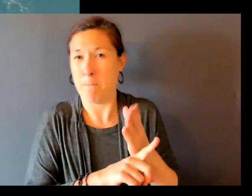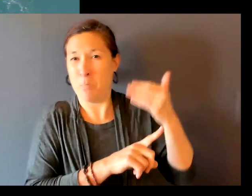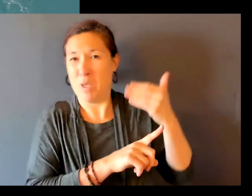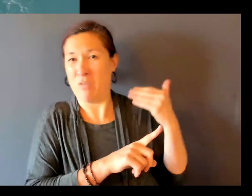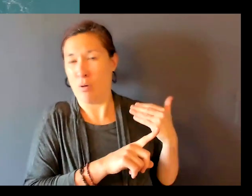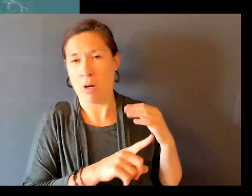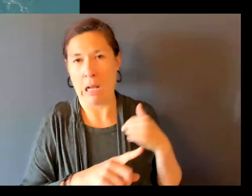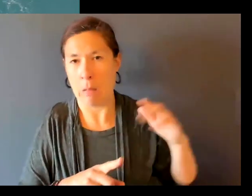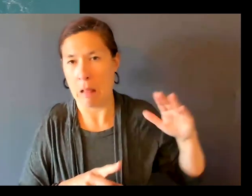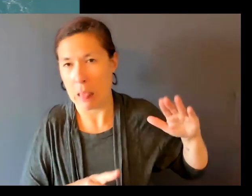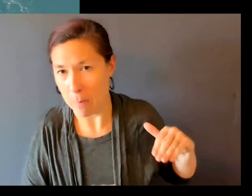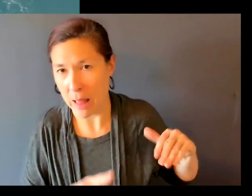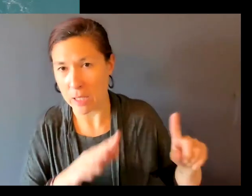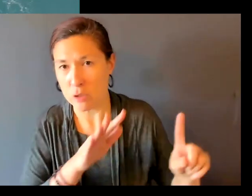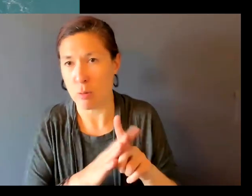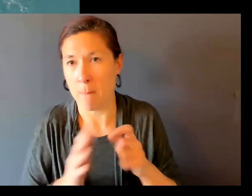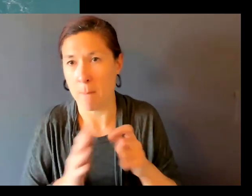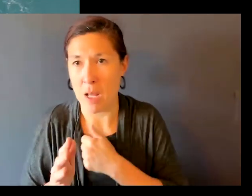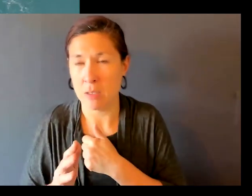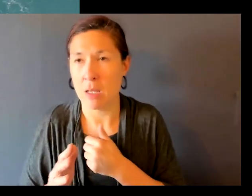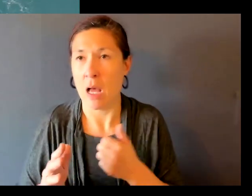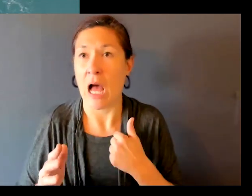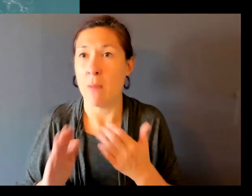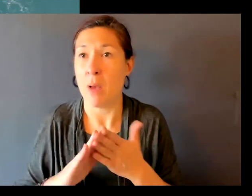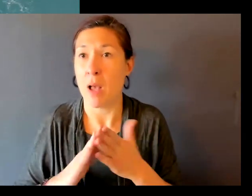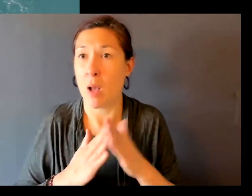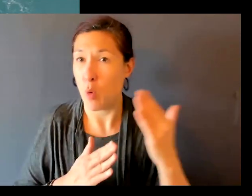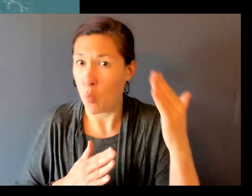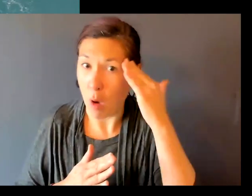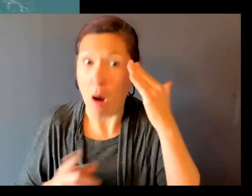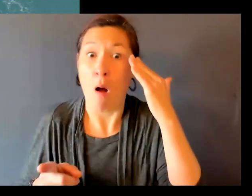Uhm, this is really tragic. We need more than an Executive Order. We need moright : All right. Thank you so much, Meg.